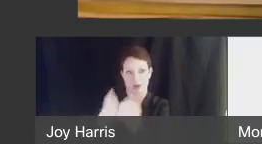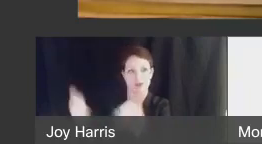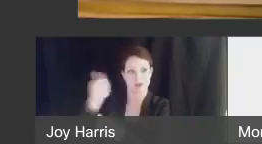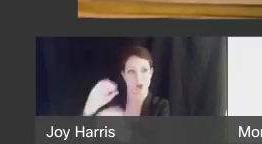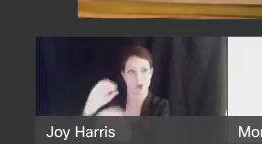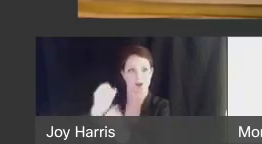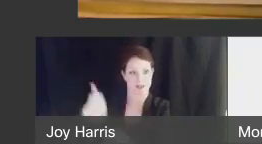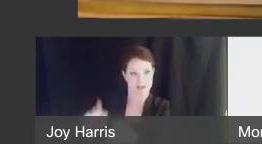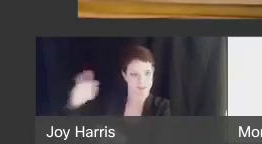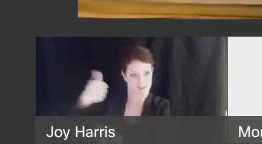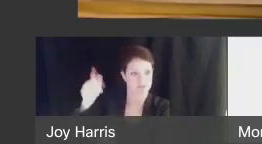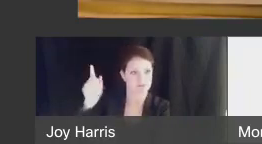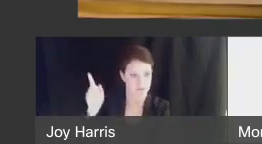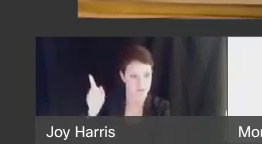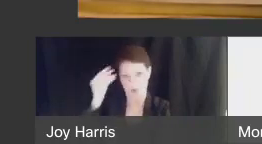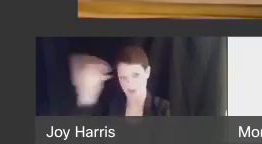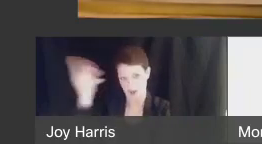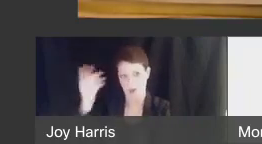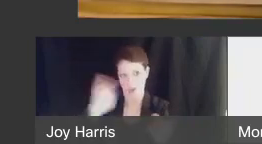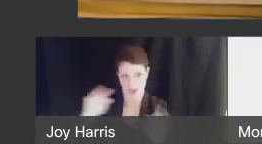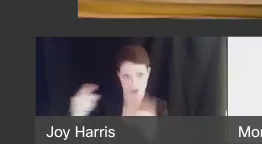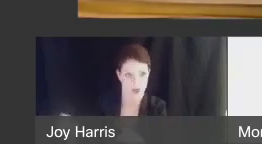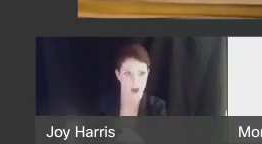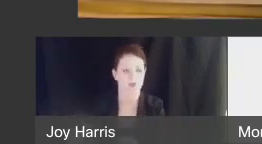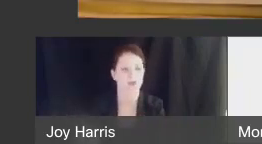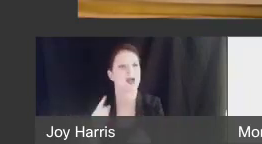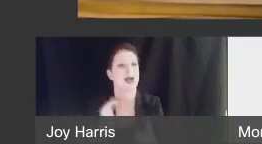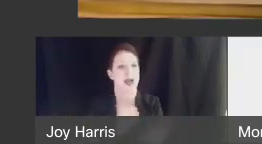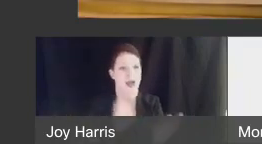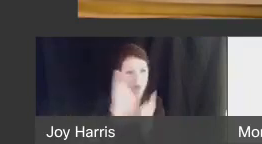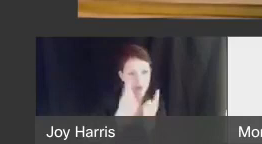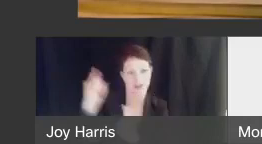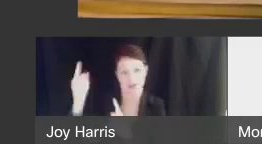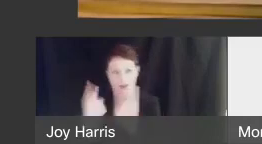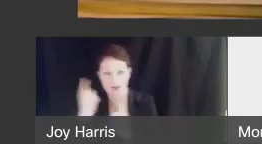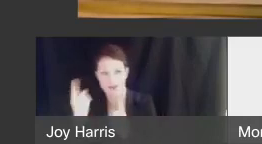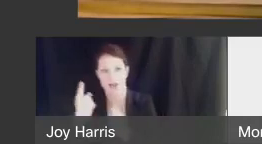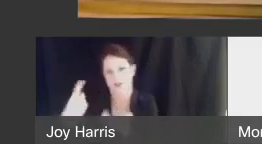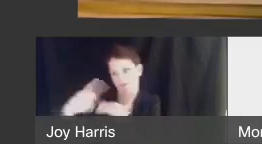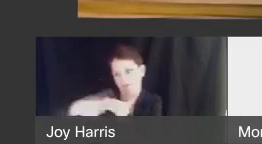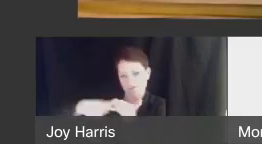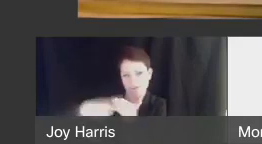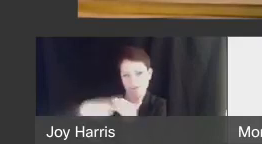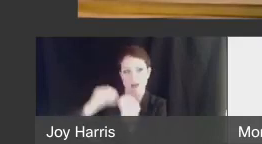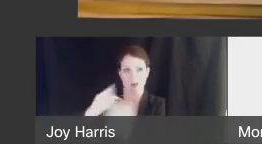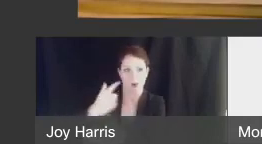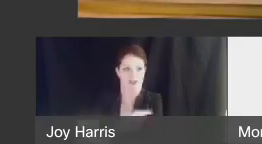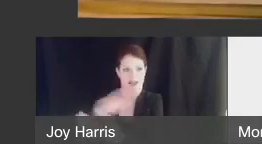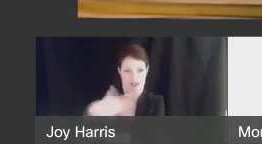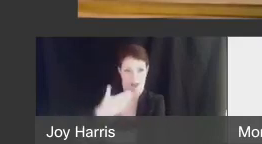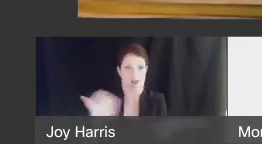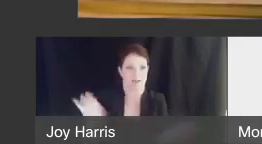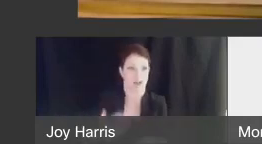And, you know, we talked through some thoughts about possibly getting more vaccine here. I do want